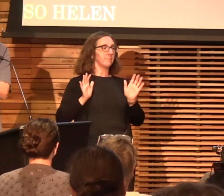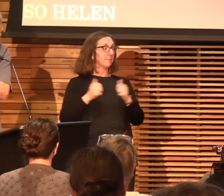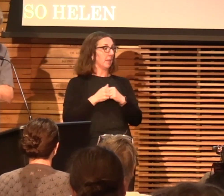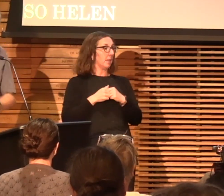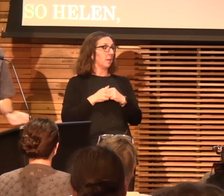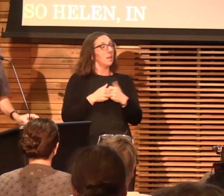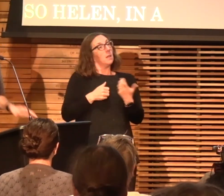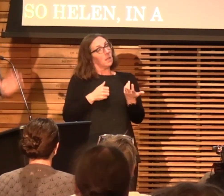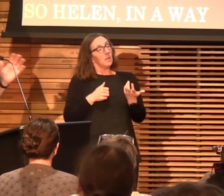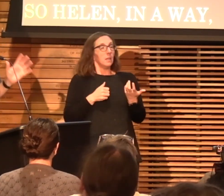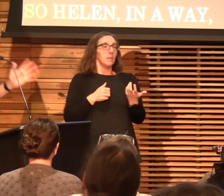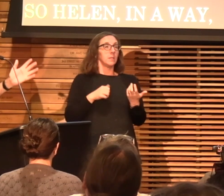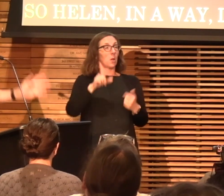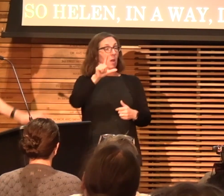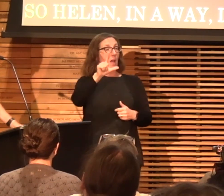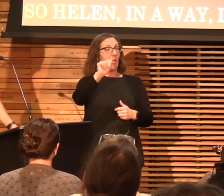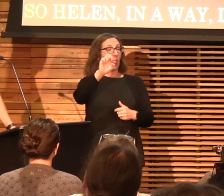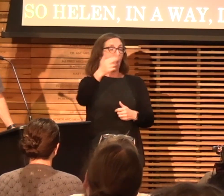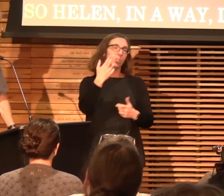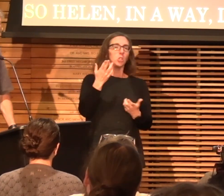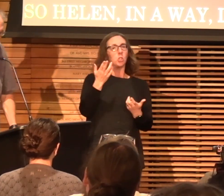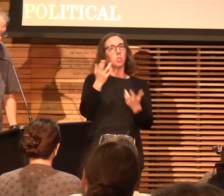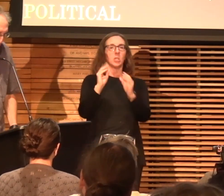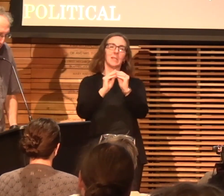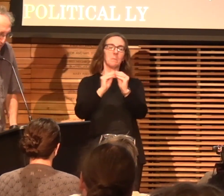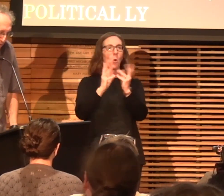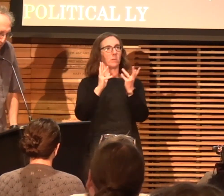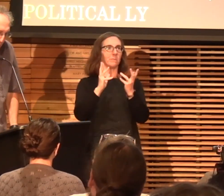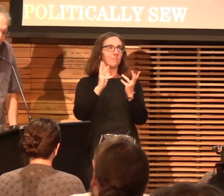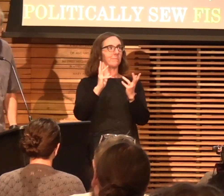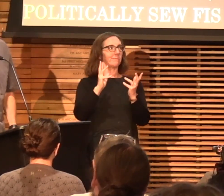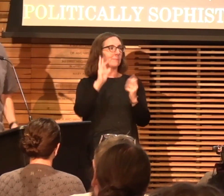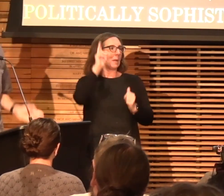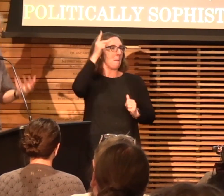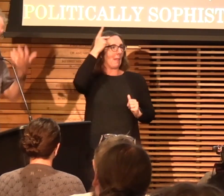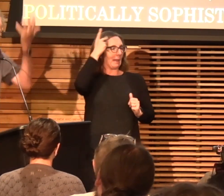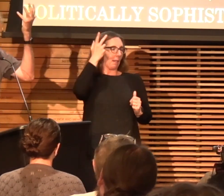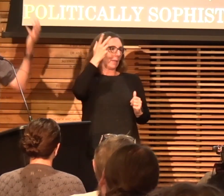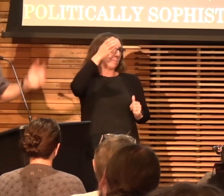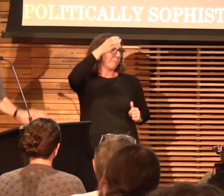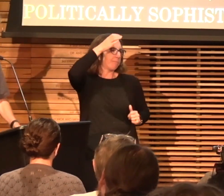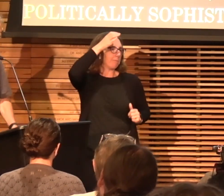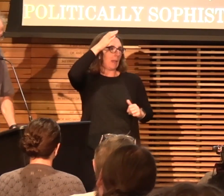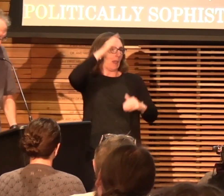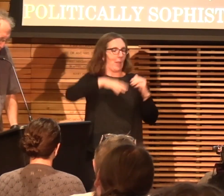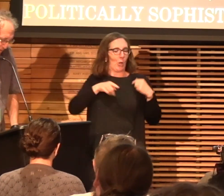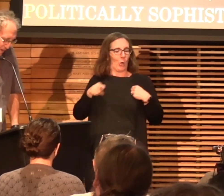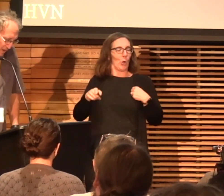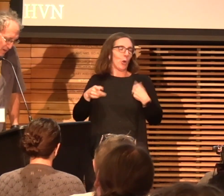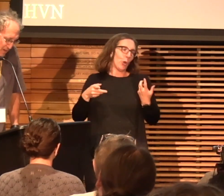In a way, Lash is a little more politically sophisticated than Helen, but Helen has her own reasons.